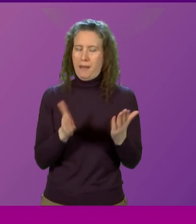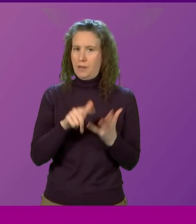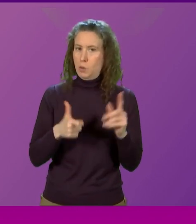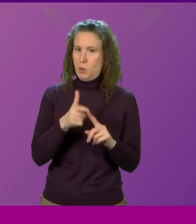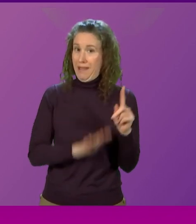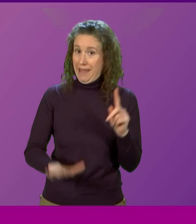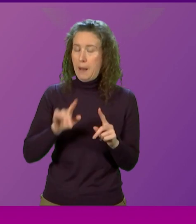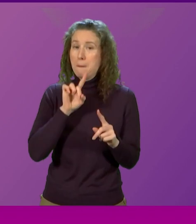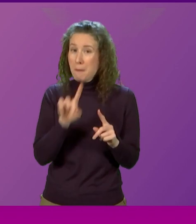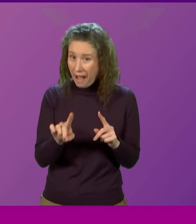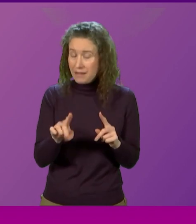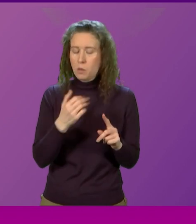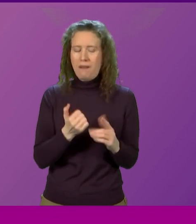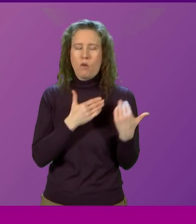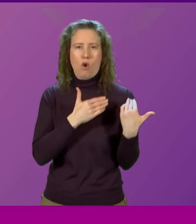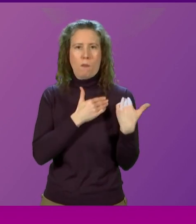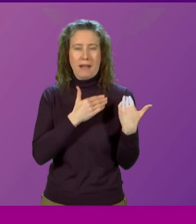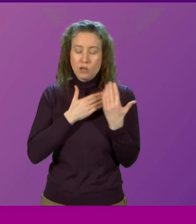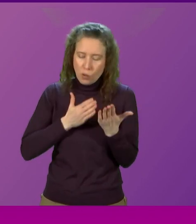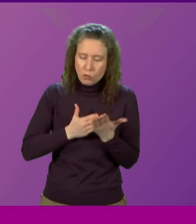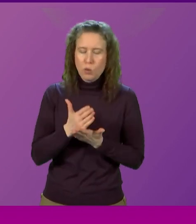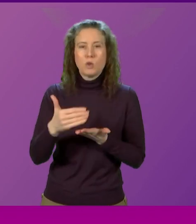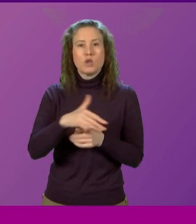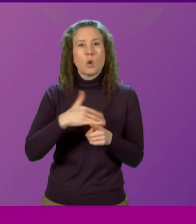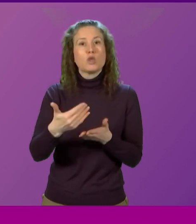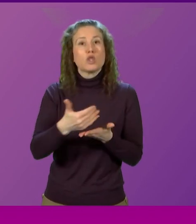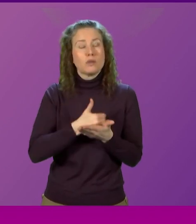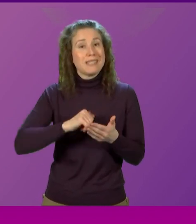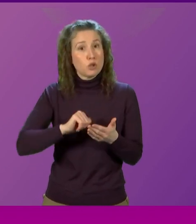However, through Social Security Scotland, we have an obligation to continue to improve